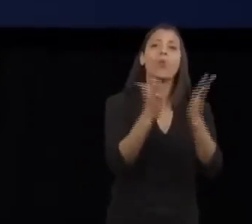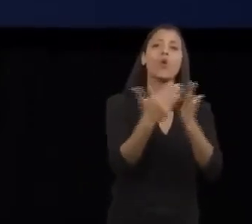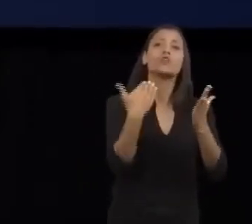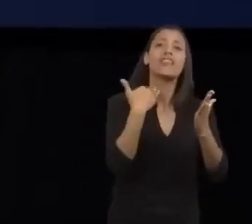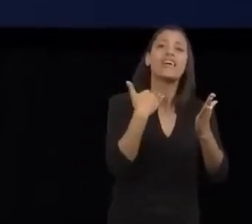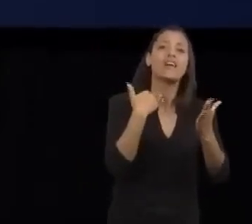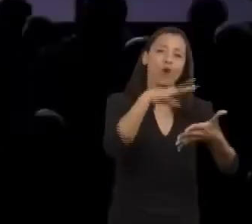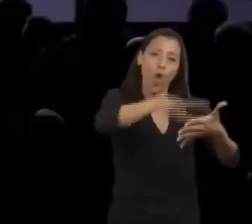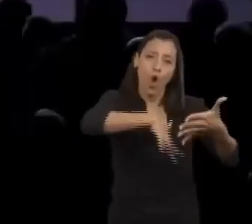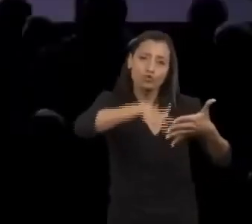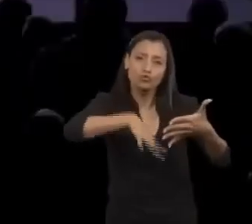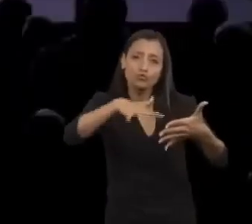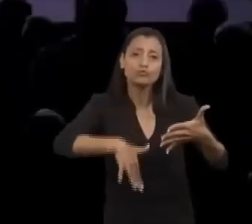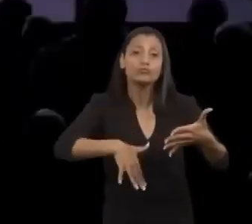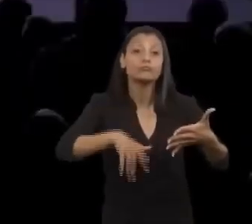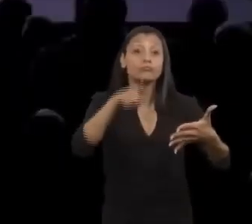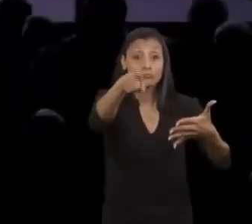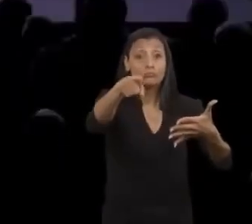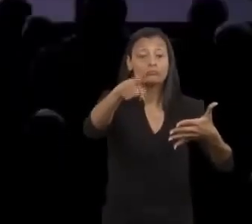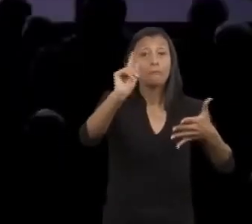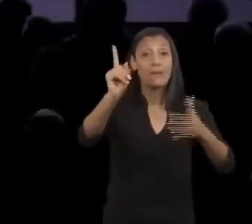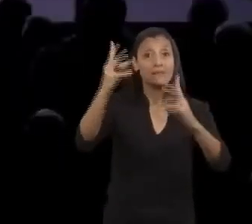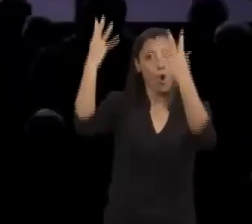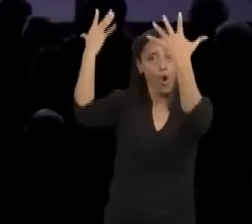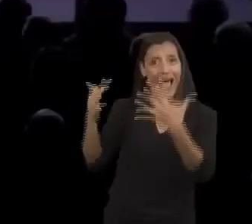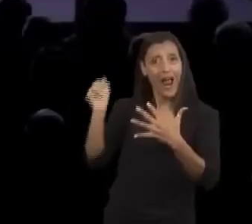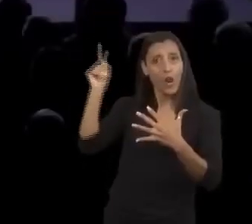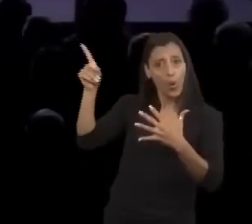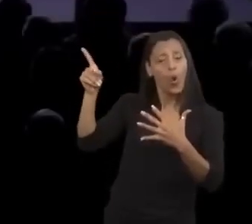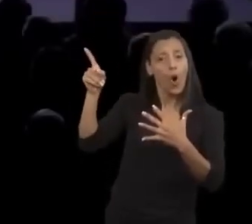these functions of money demand,